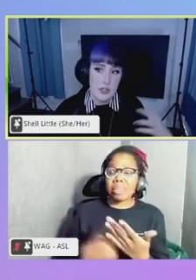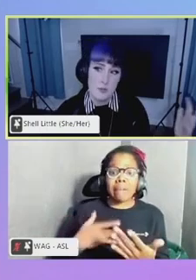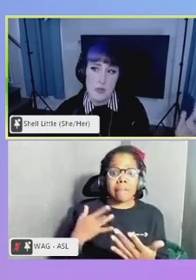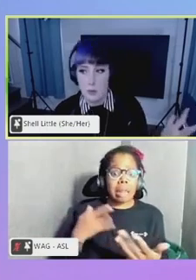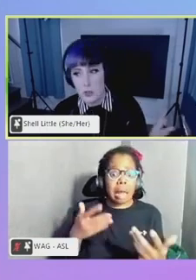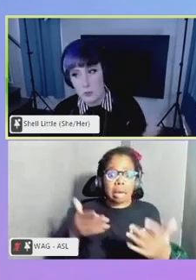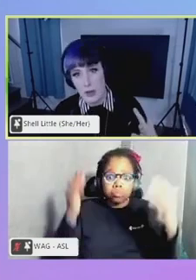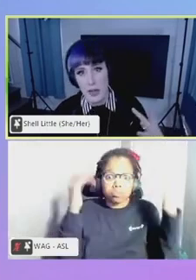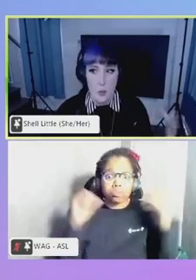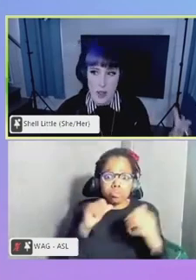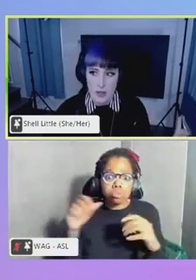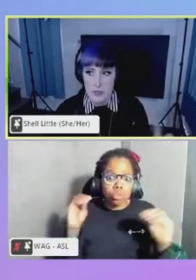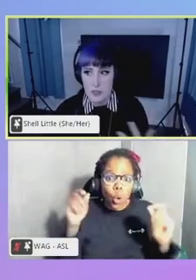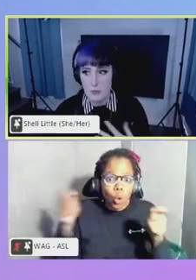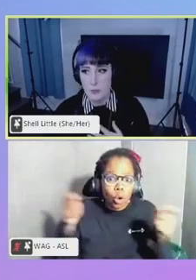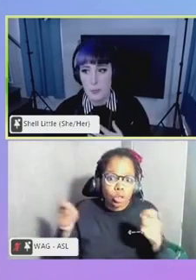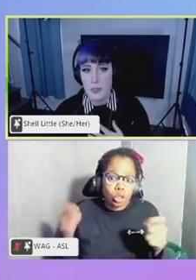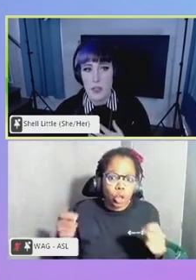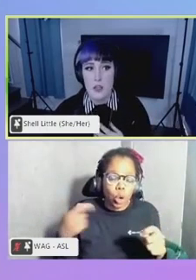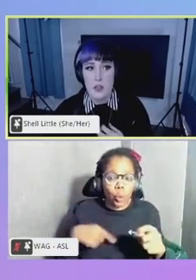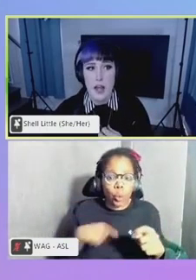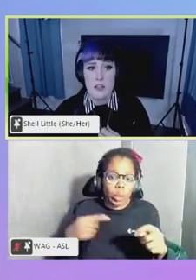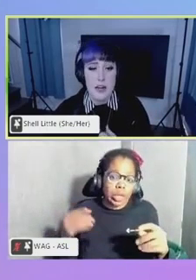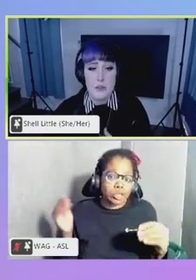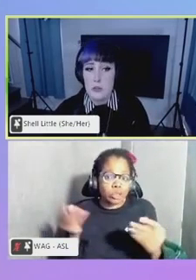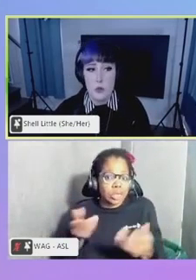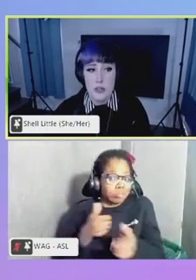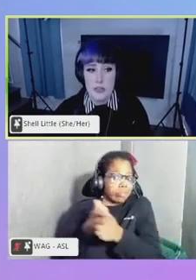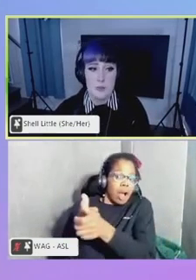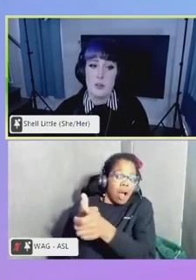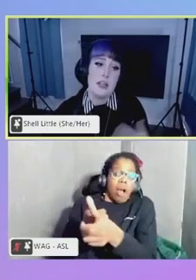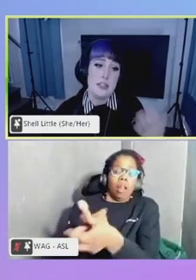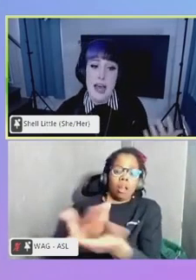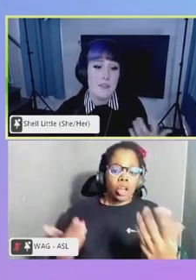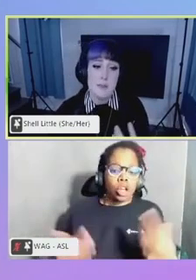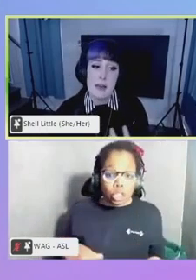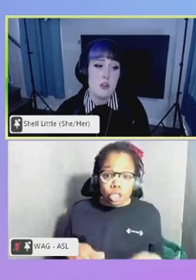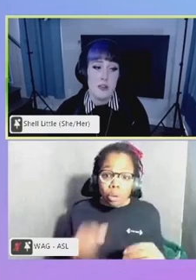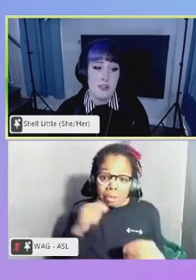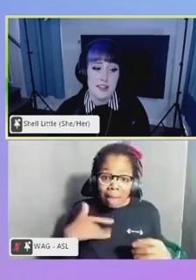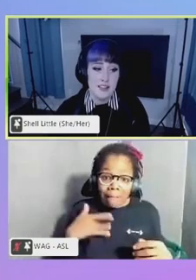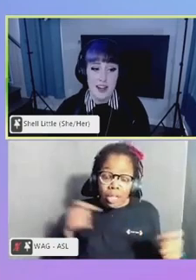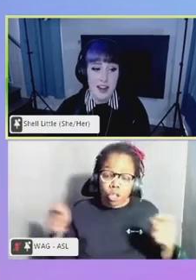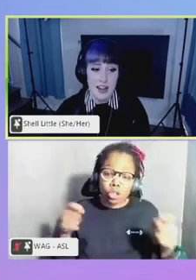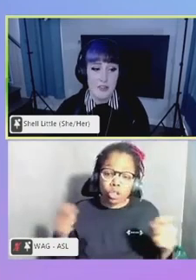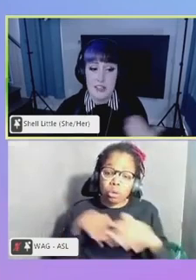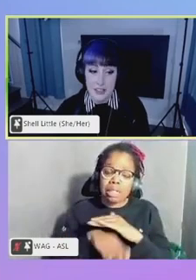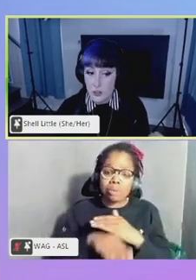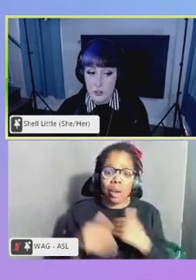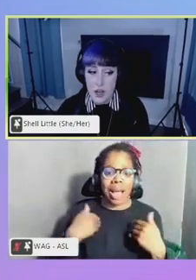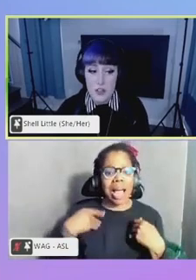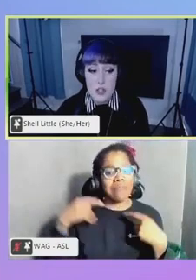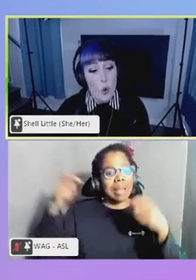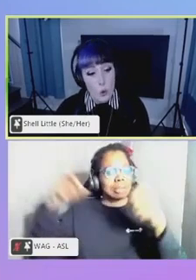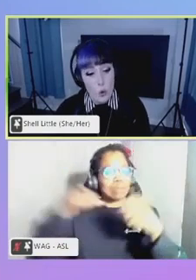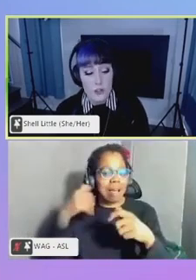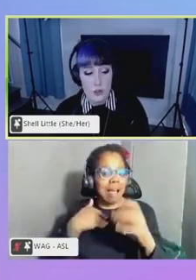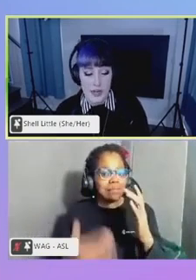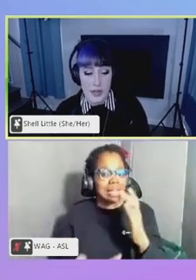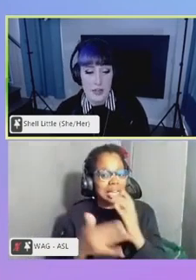it gets can or you work on something and someone makes a change and it breaks everything. So we sometimes feel like we are in a lack of control. We are just kind of